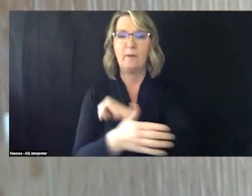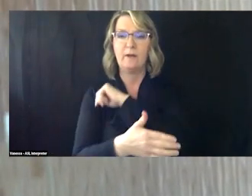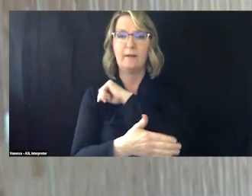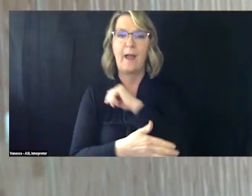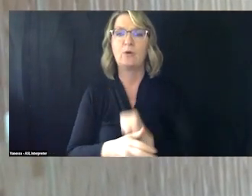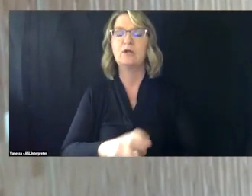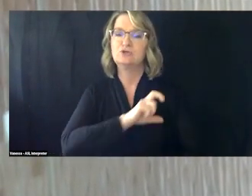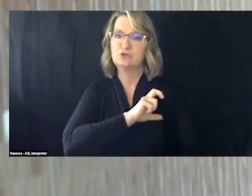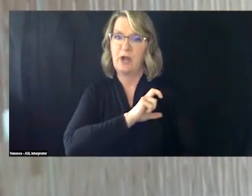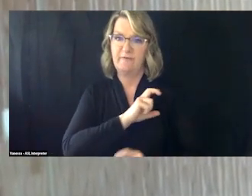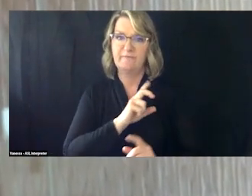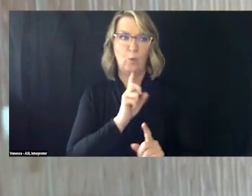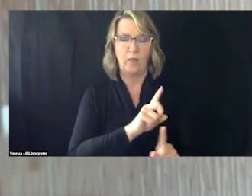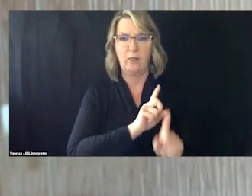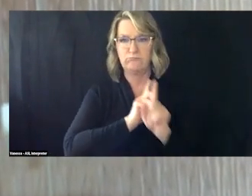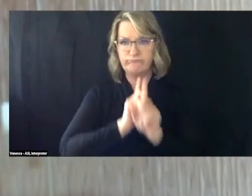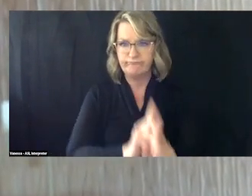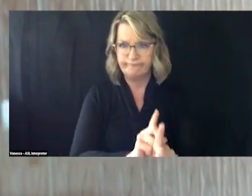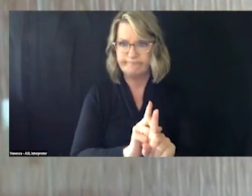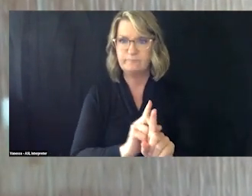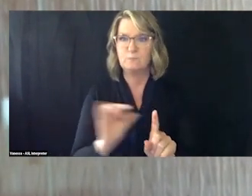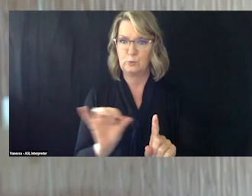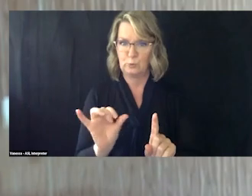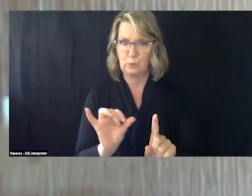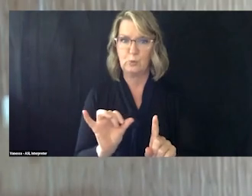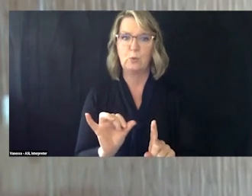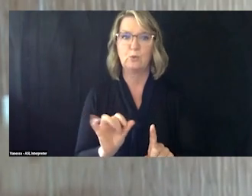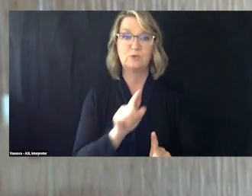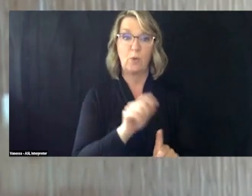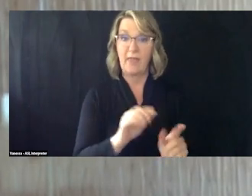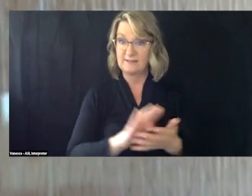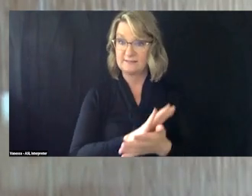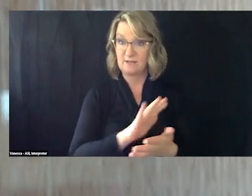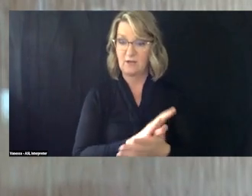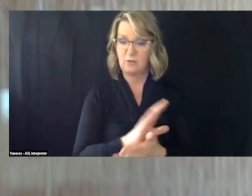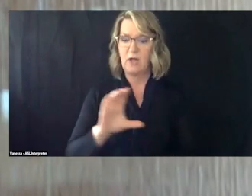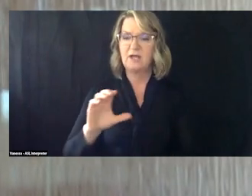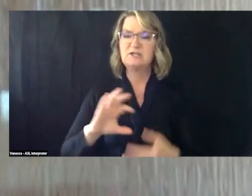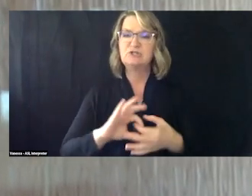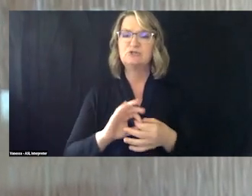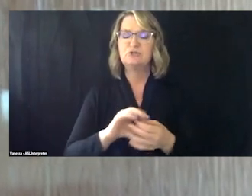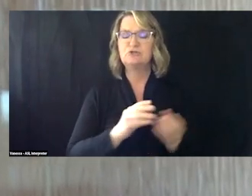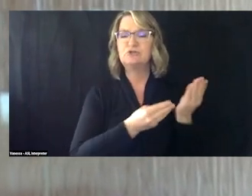deputies present at those voting locations and then we'll create this another chain of custody